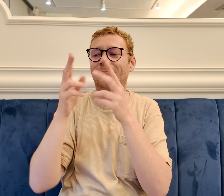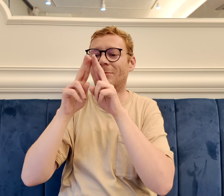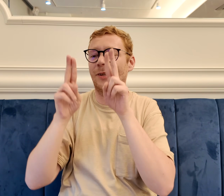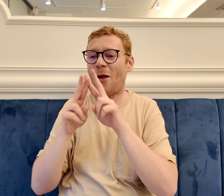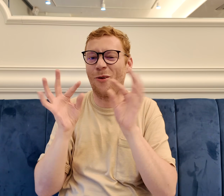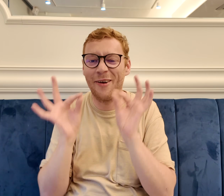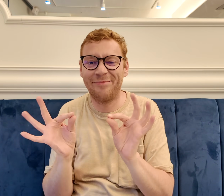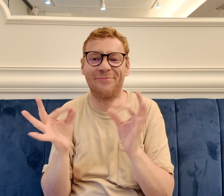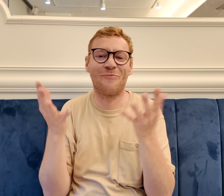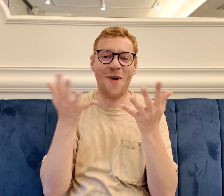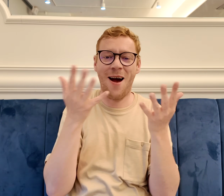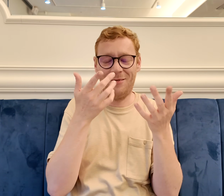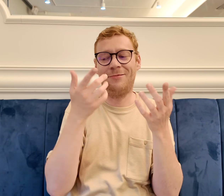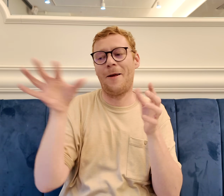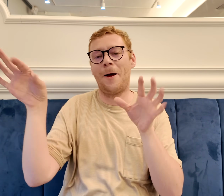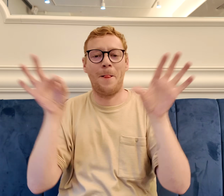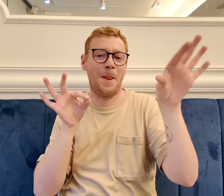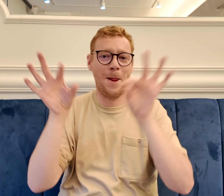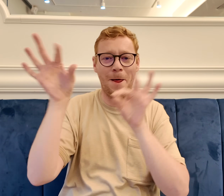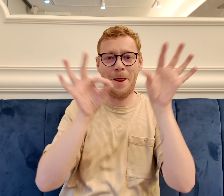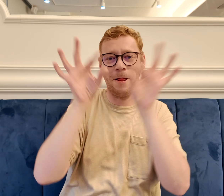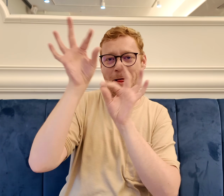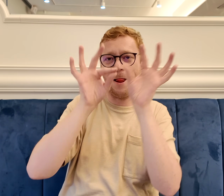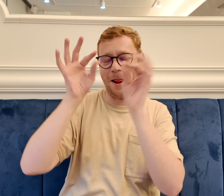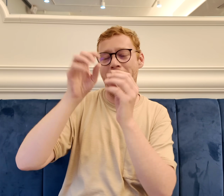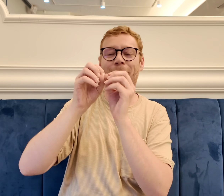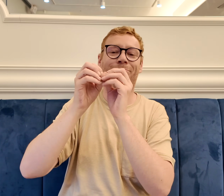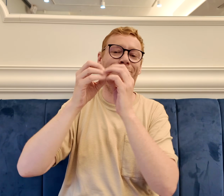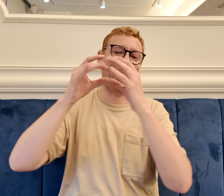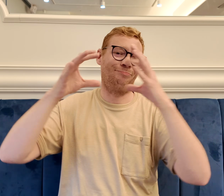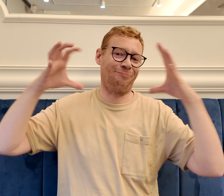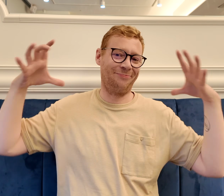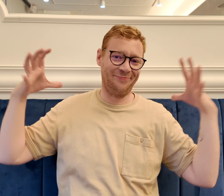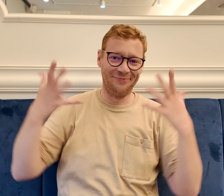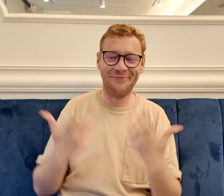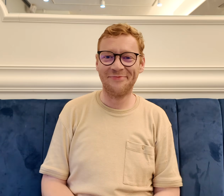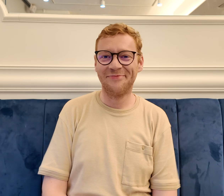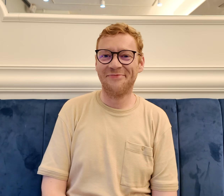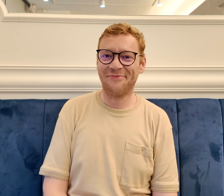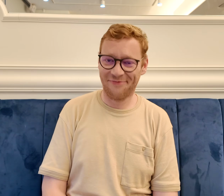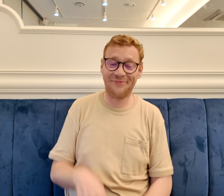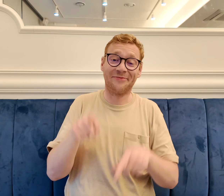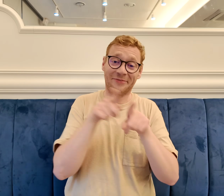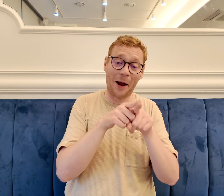So, an international sign language was created around words that could be understood by everyone, and these expressions gradually spread.